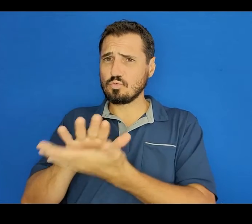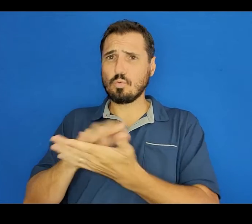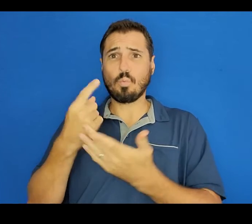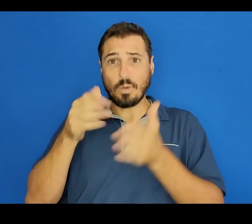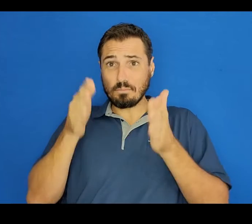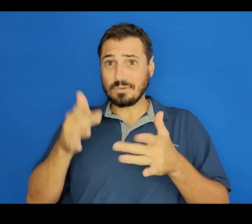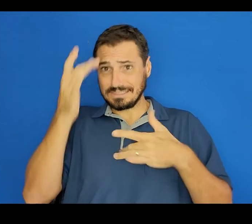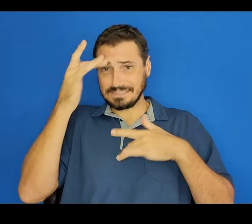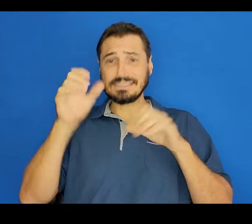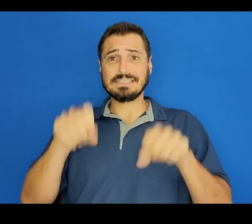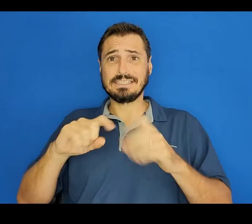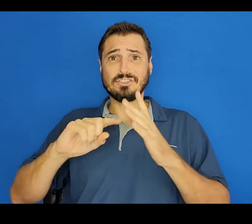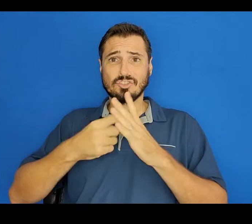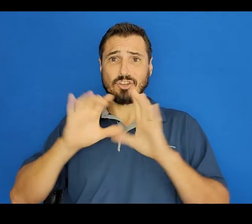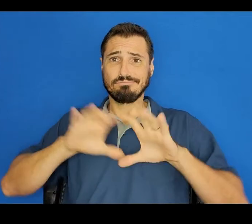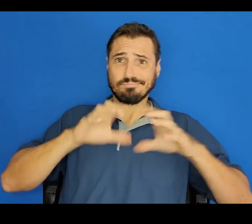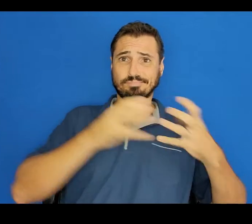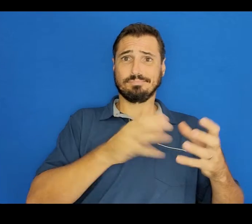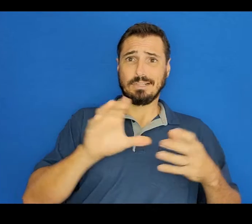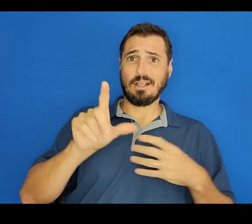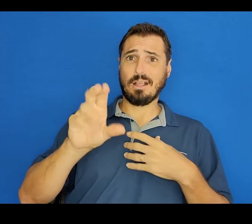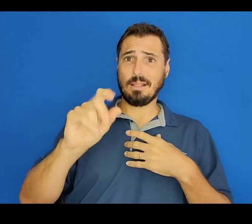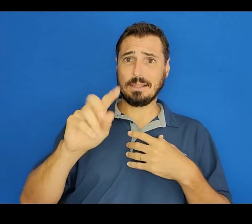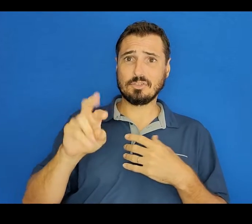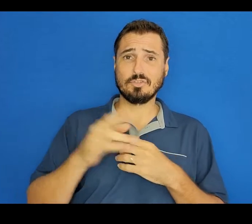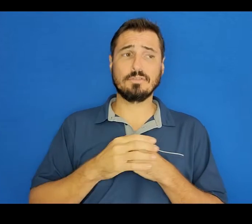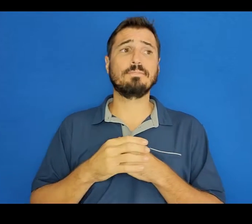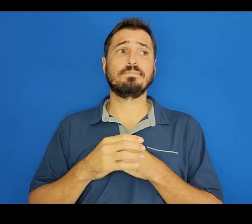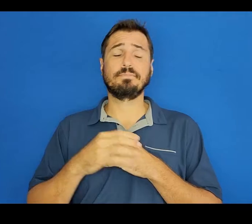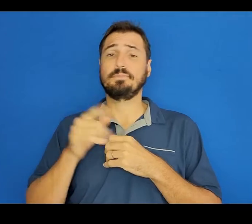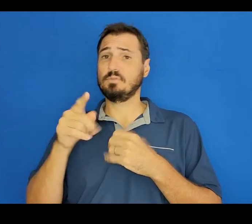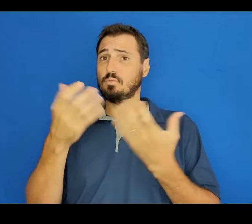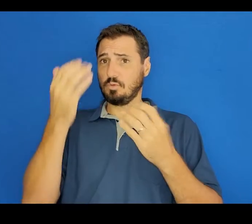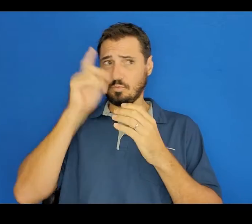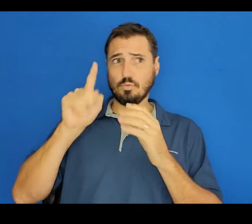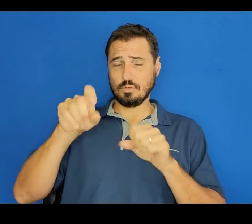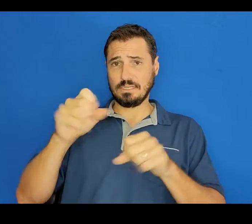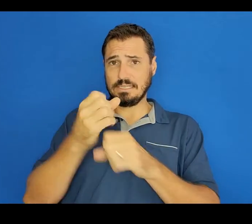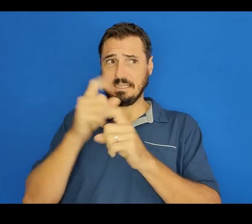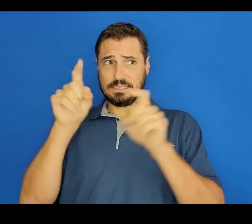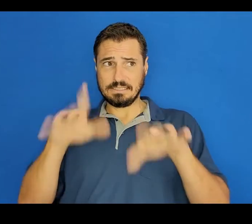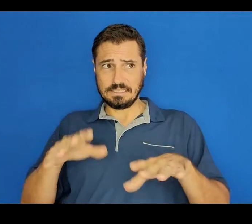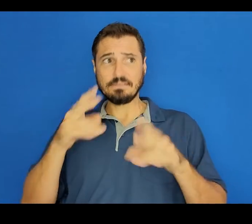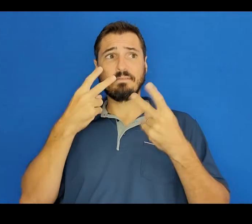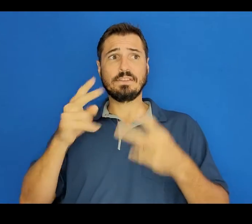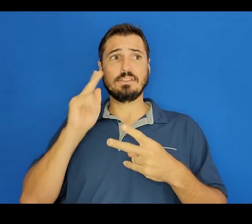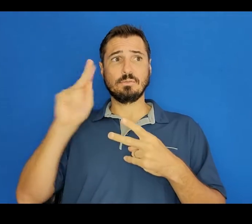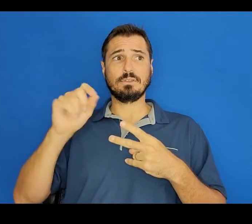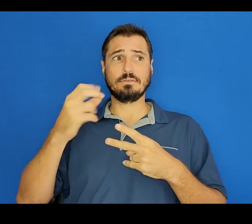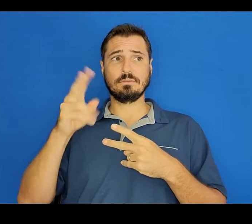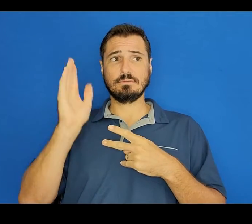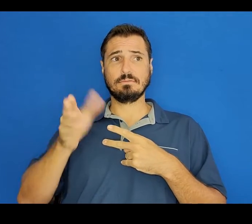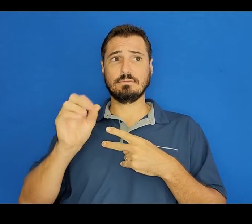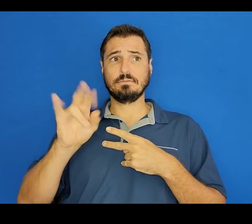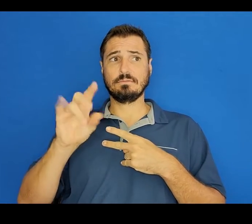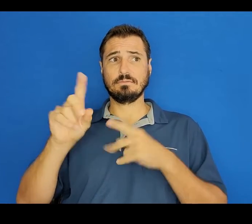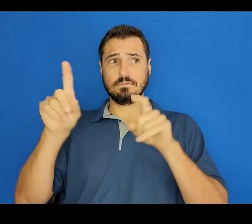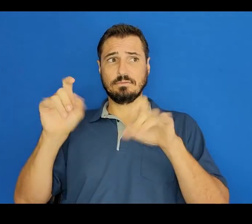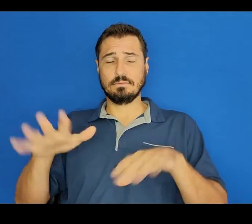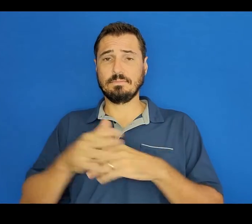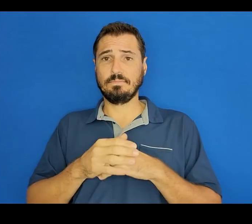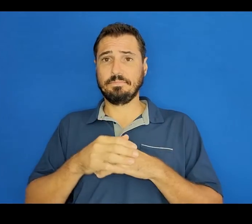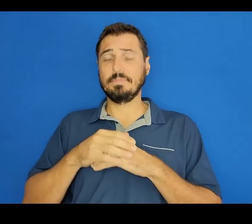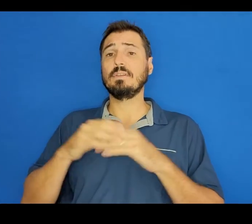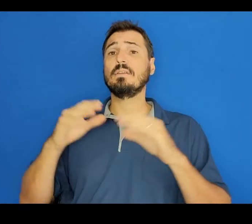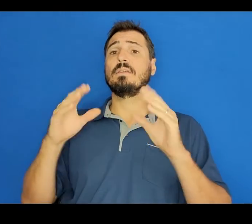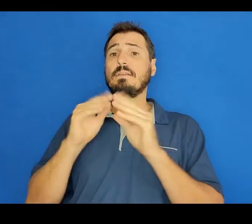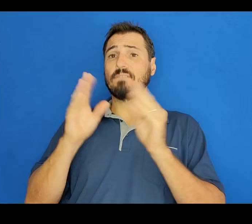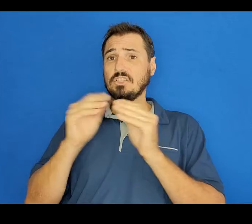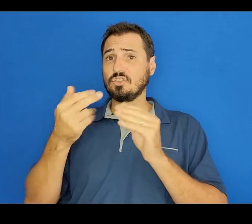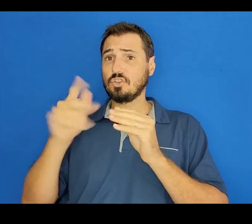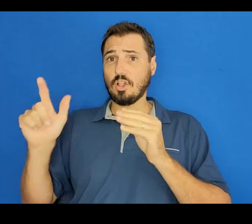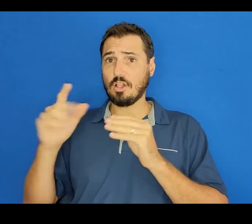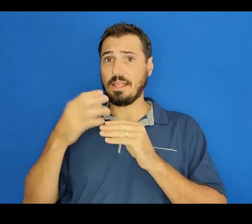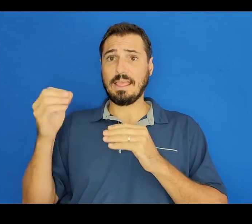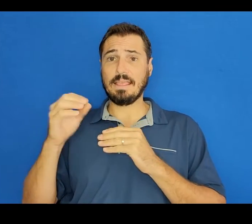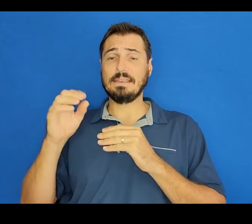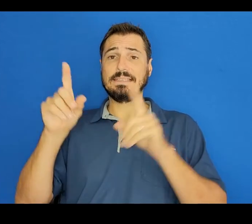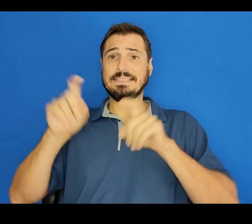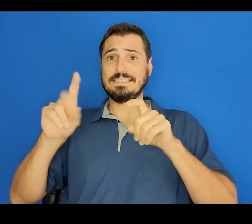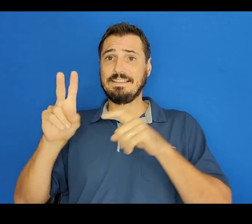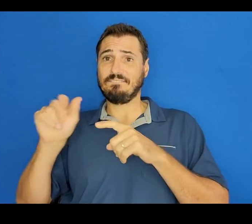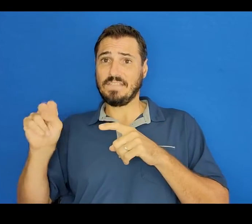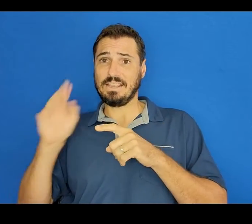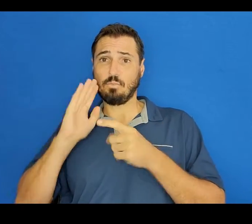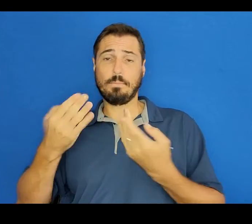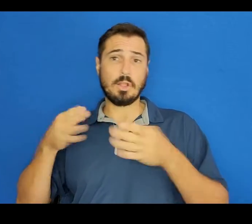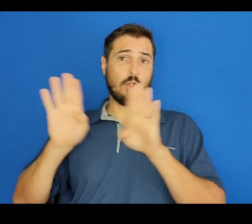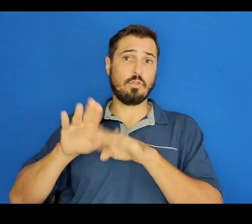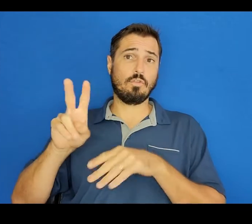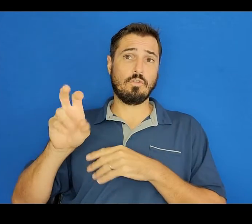For the full list of free testing locations and hours, visit Kauai.gov/COVIDtest. The Convention Hall and mobile testing van will be closed on Veterans Day. They’re open the rest of the week